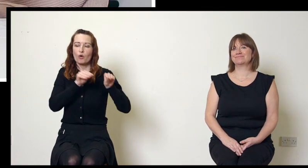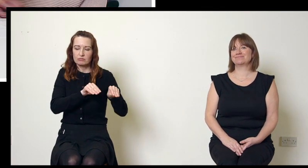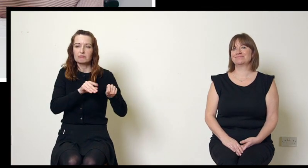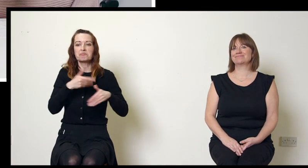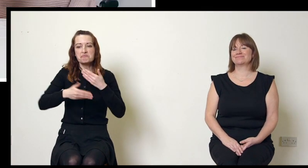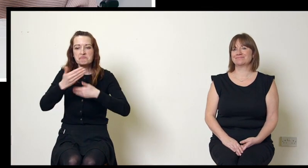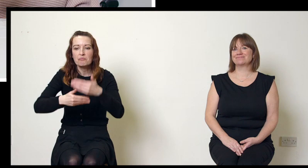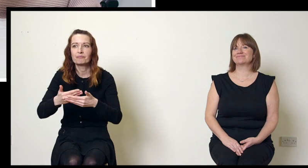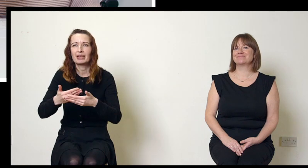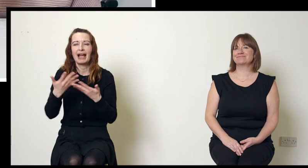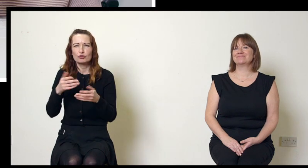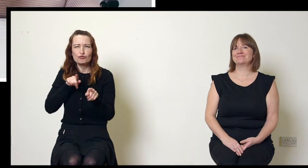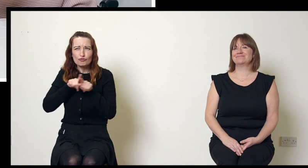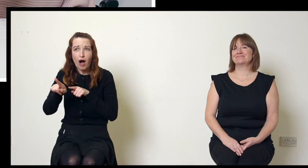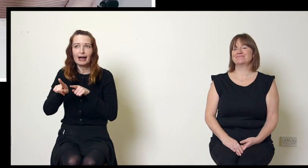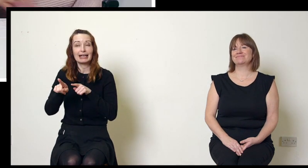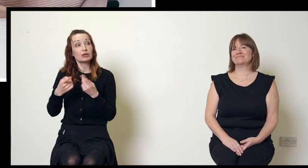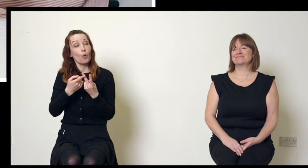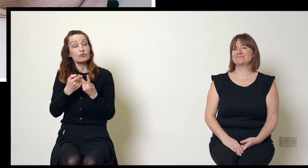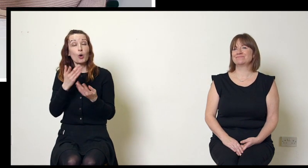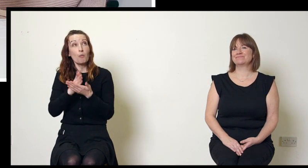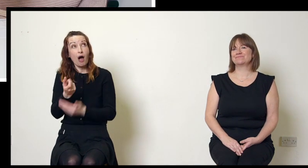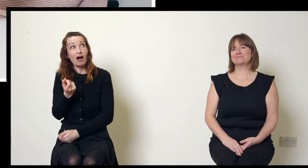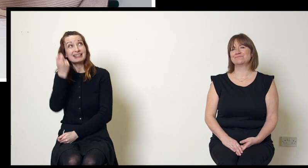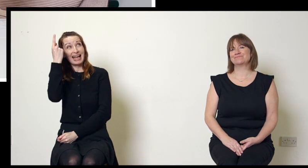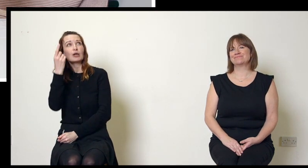making that effort. And I guess understanding, once you start to understand